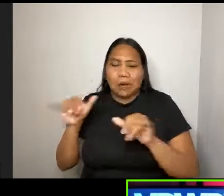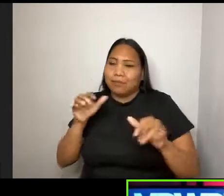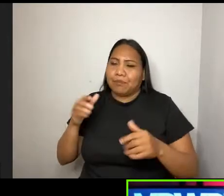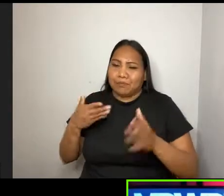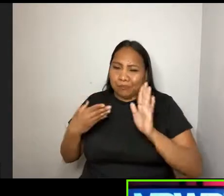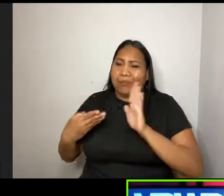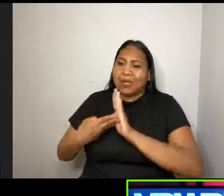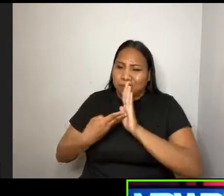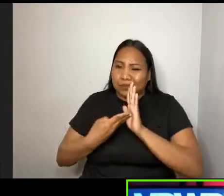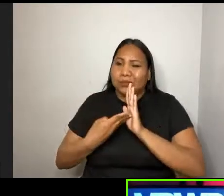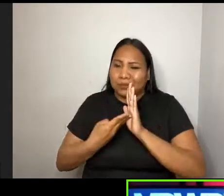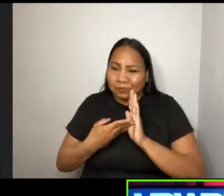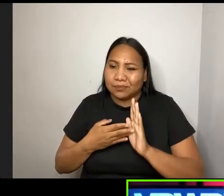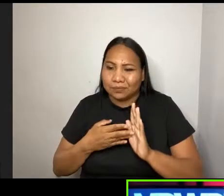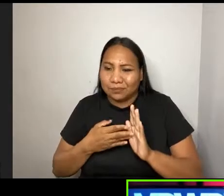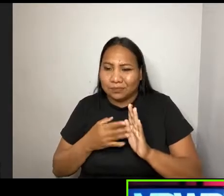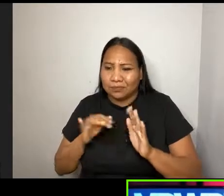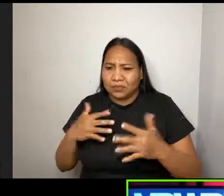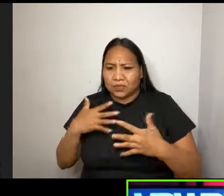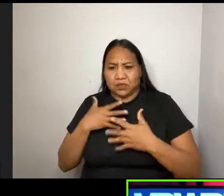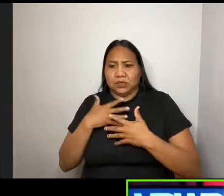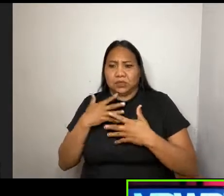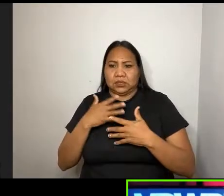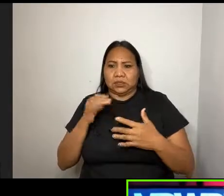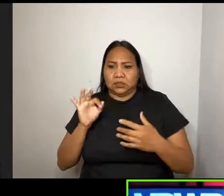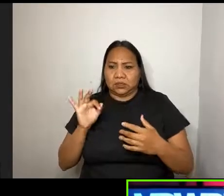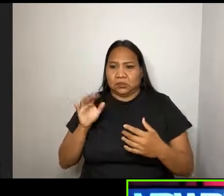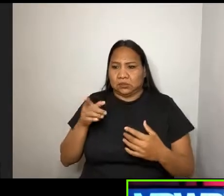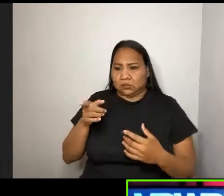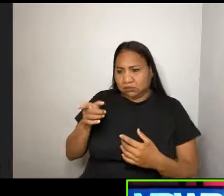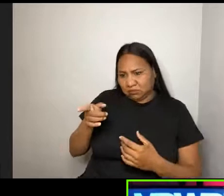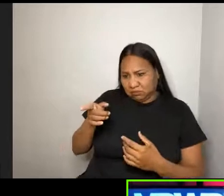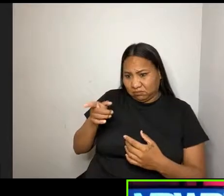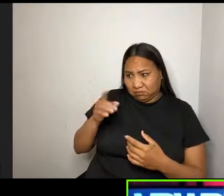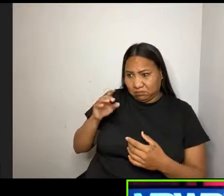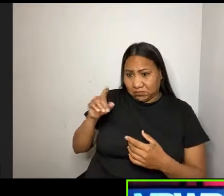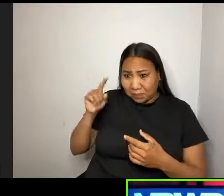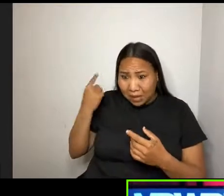in you if you don't take the time to educate and learn about other people and have conversations.